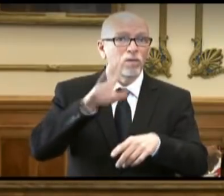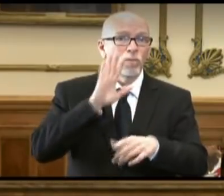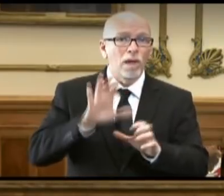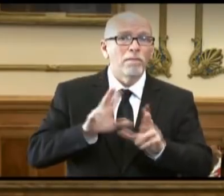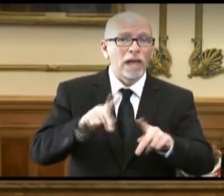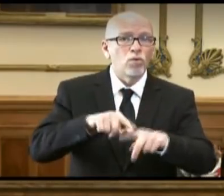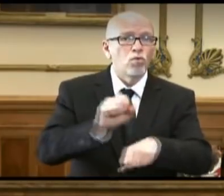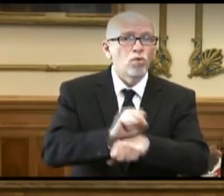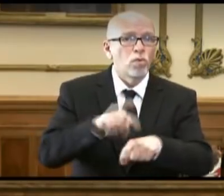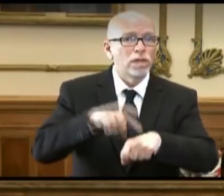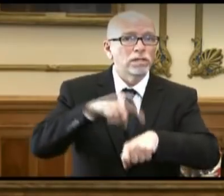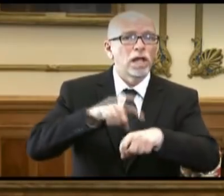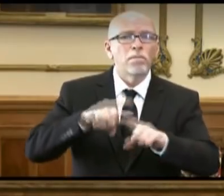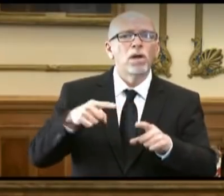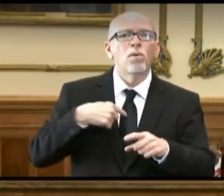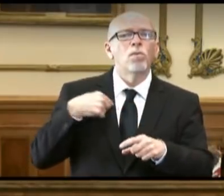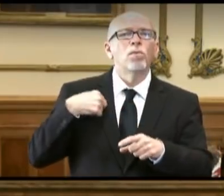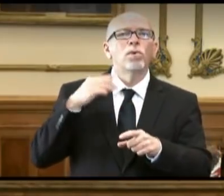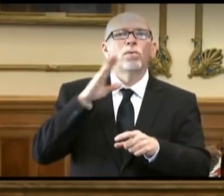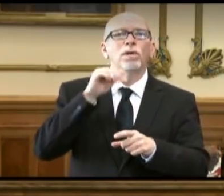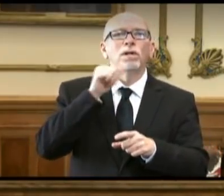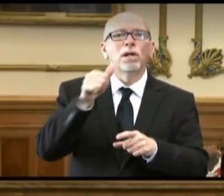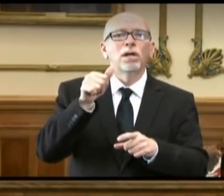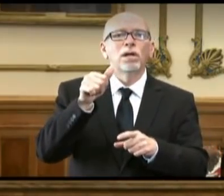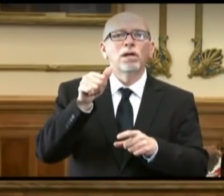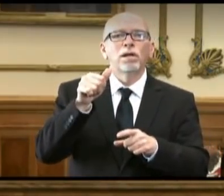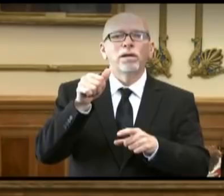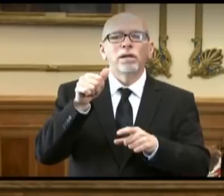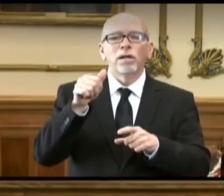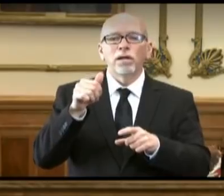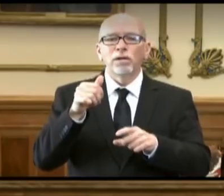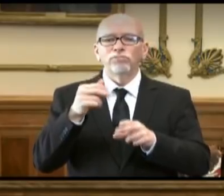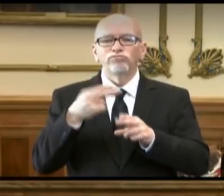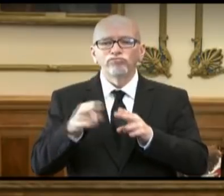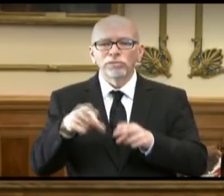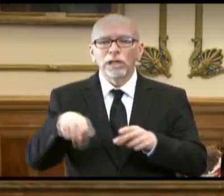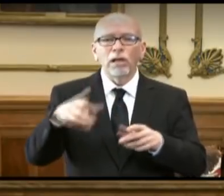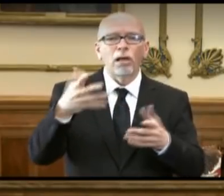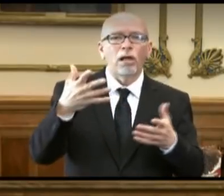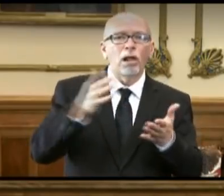MEDIUM EMPLOYERS TO RETAIN THEIR WORKERS. IT WILL HAVE A LOT TO DO WITH THOSE WORKERS COMING BACK WHEN THE TIME IS READY.